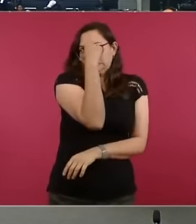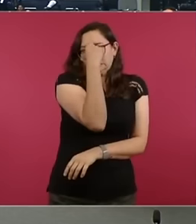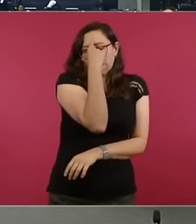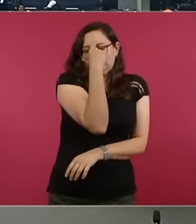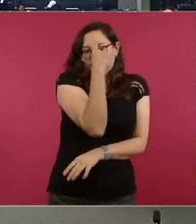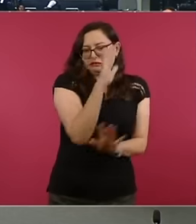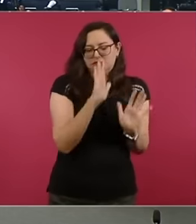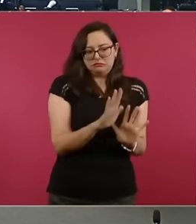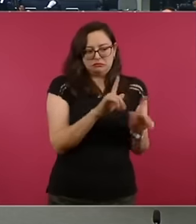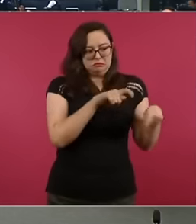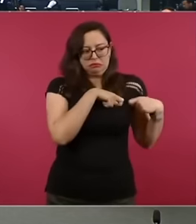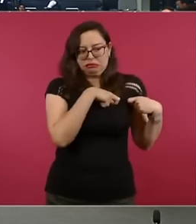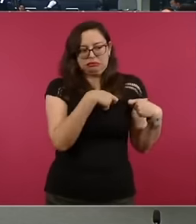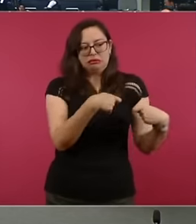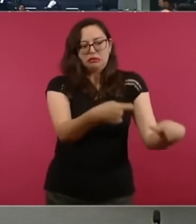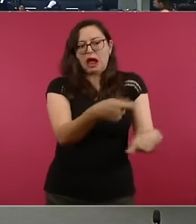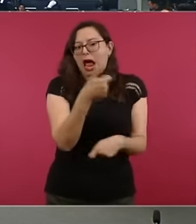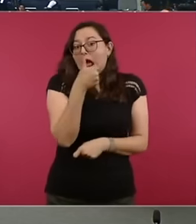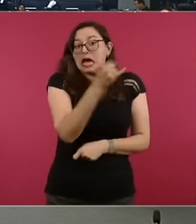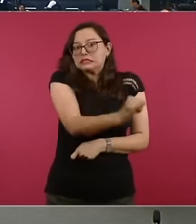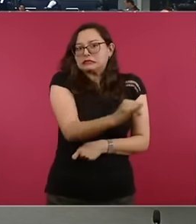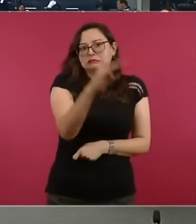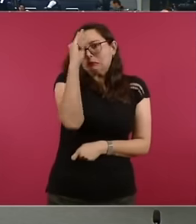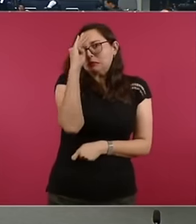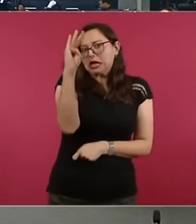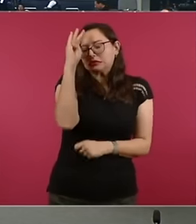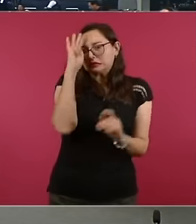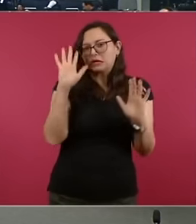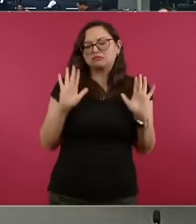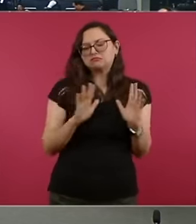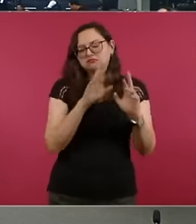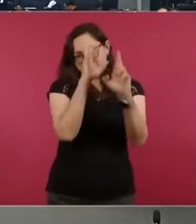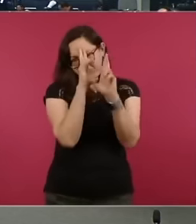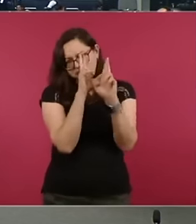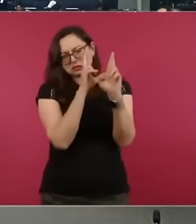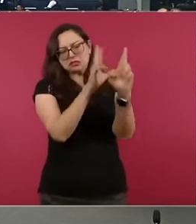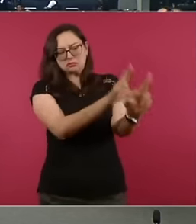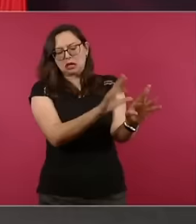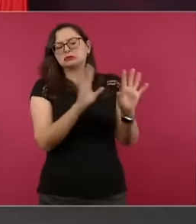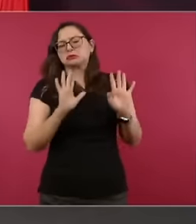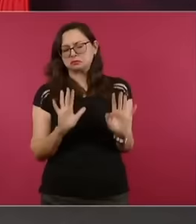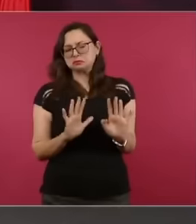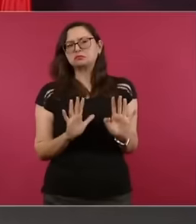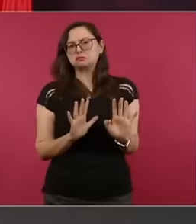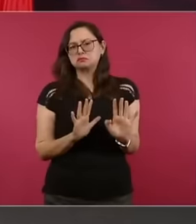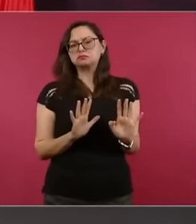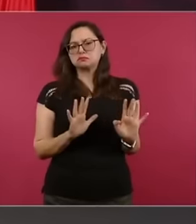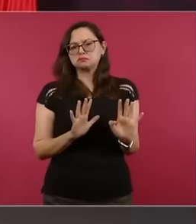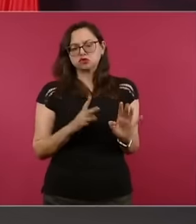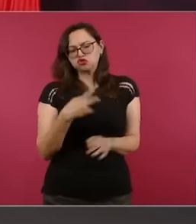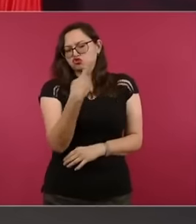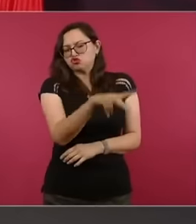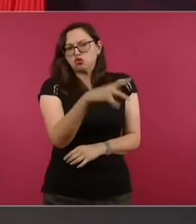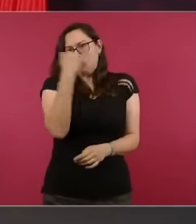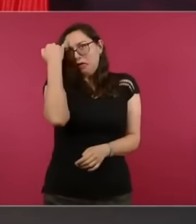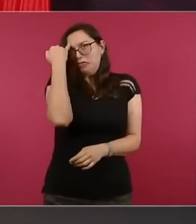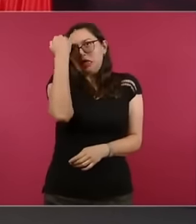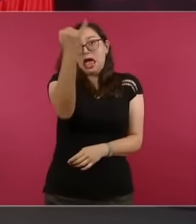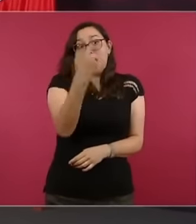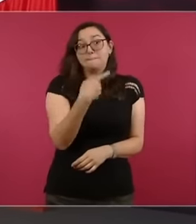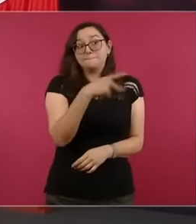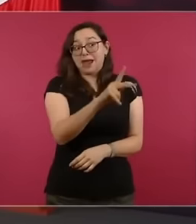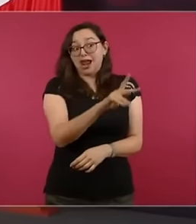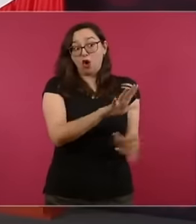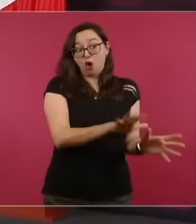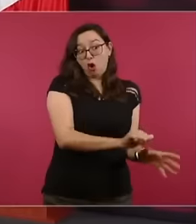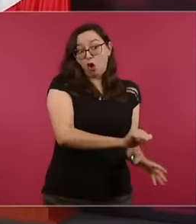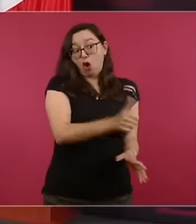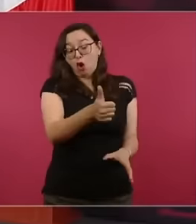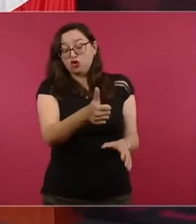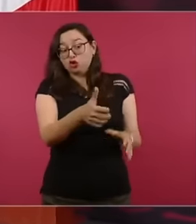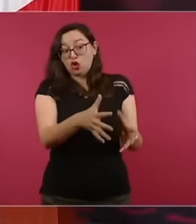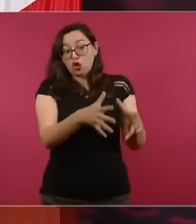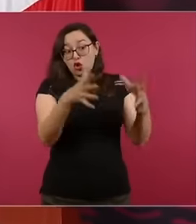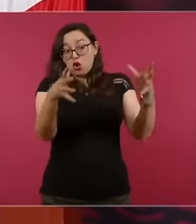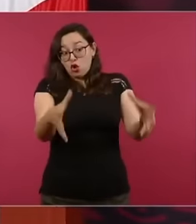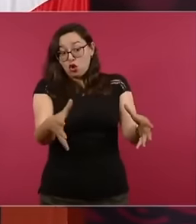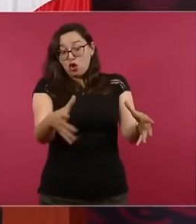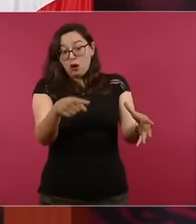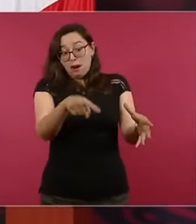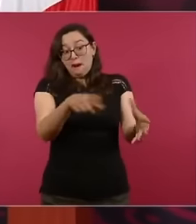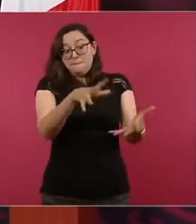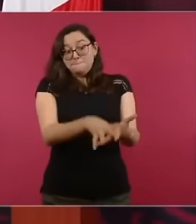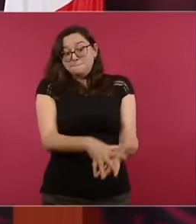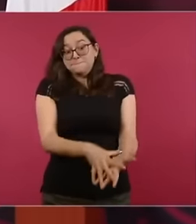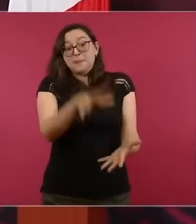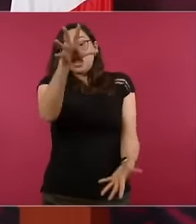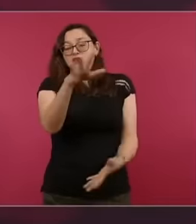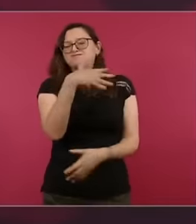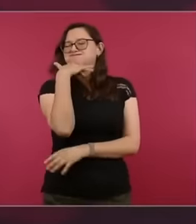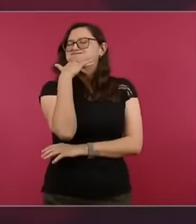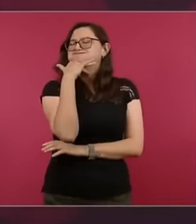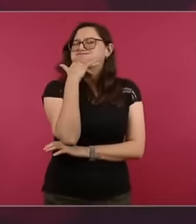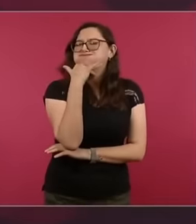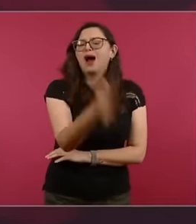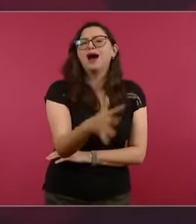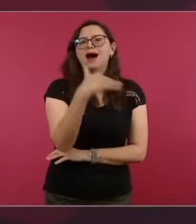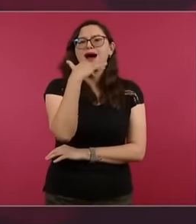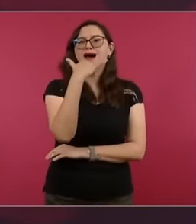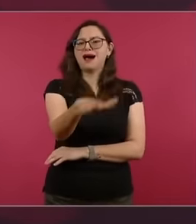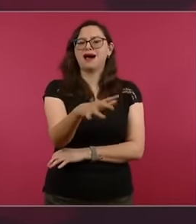belief. but the majority of conservatives are very corrupt and very